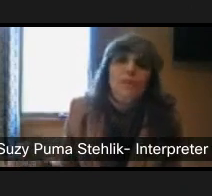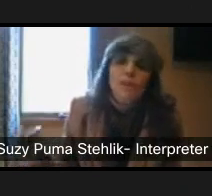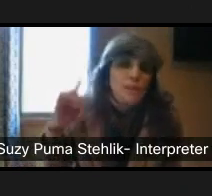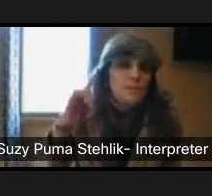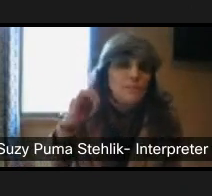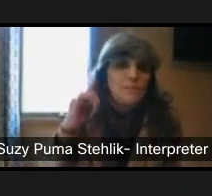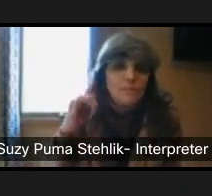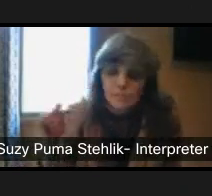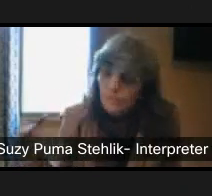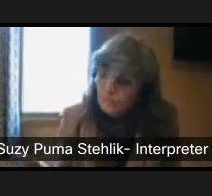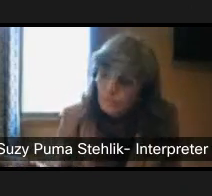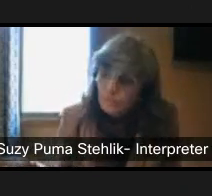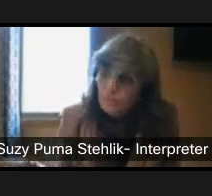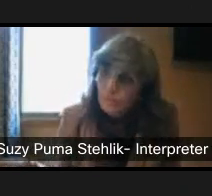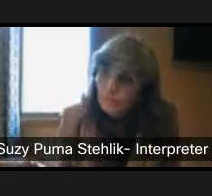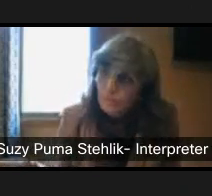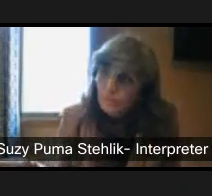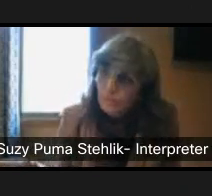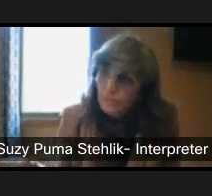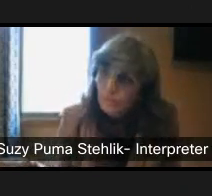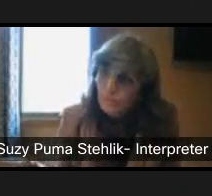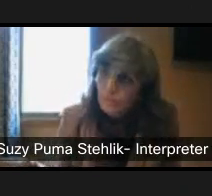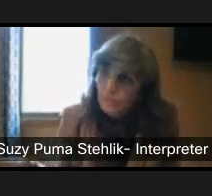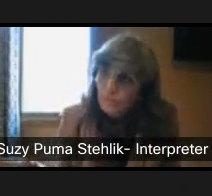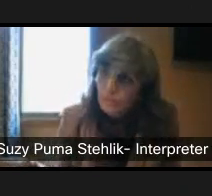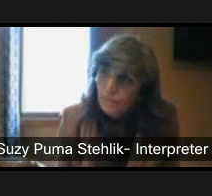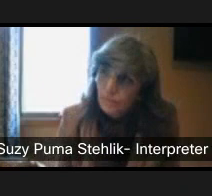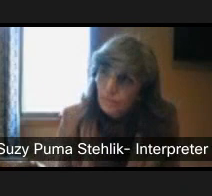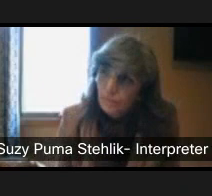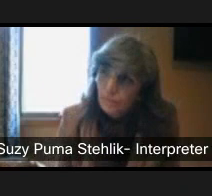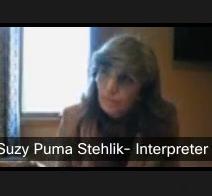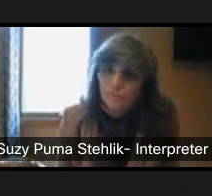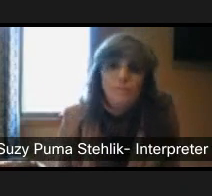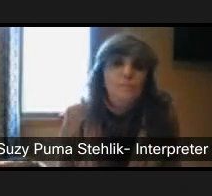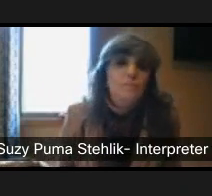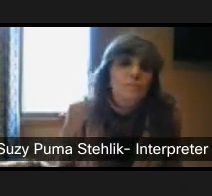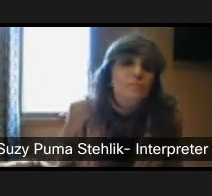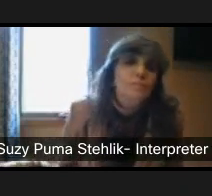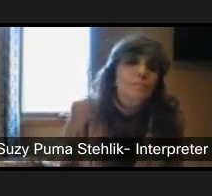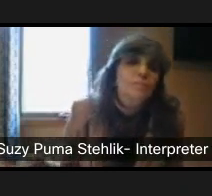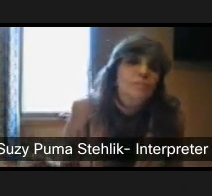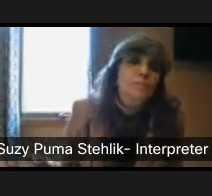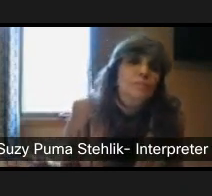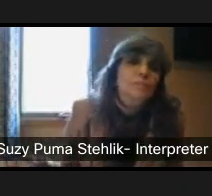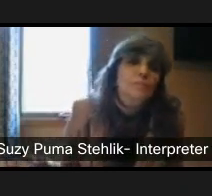Jeffrey later and. Right. Andrew Garland.